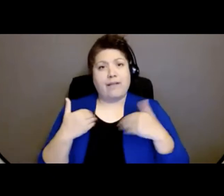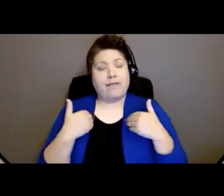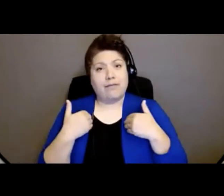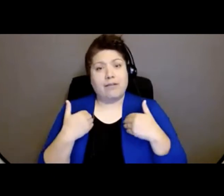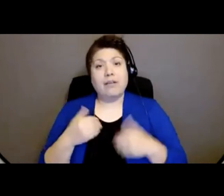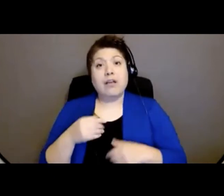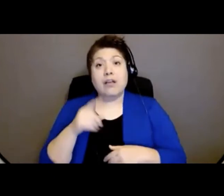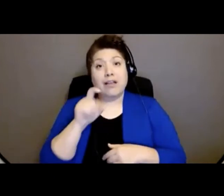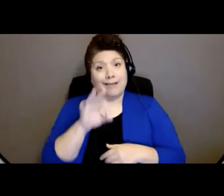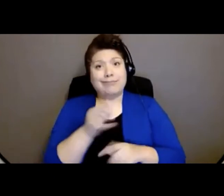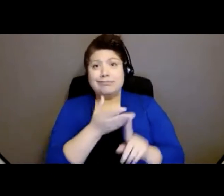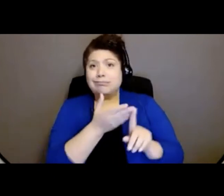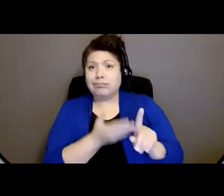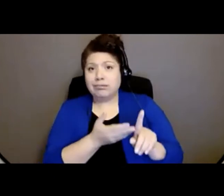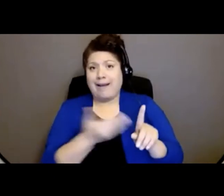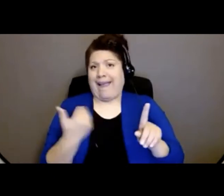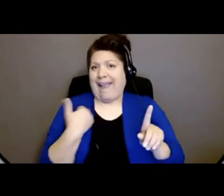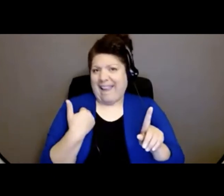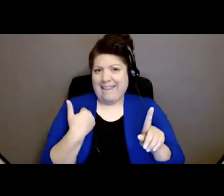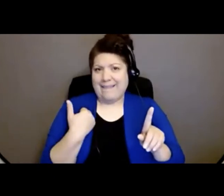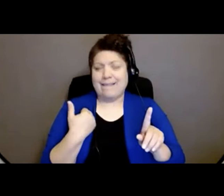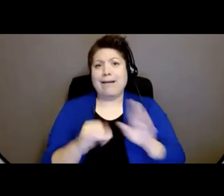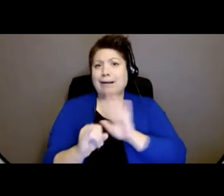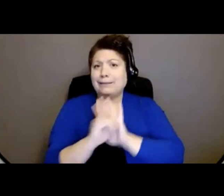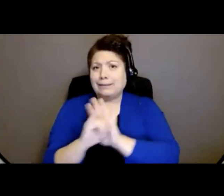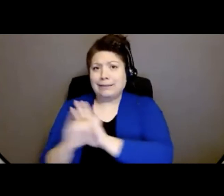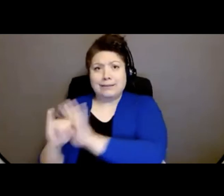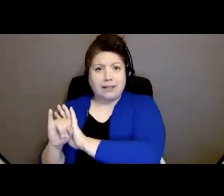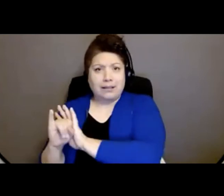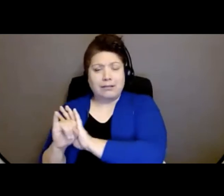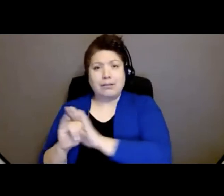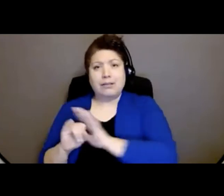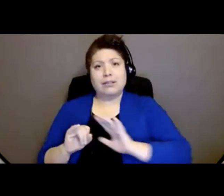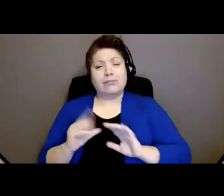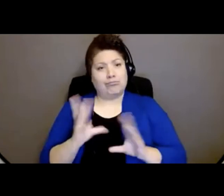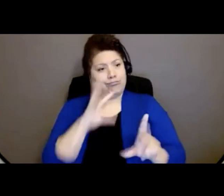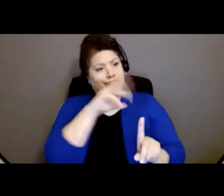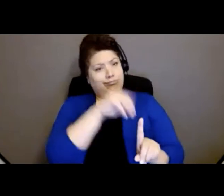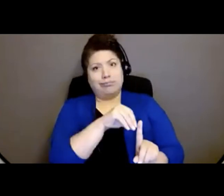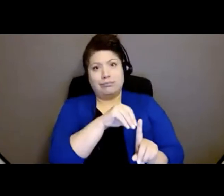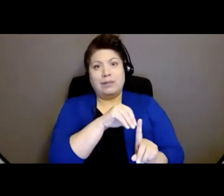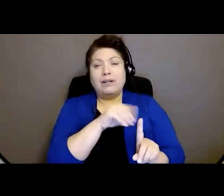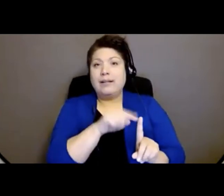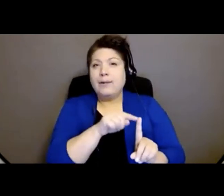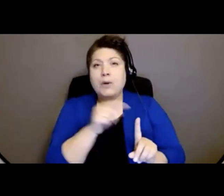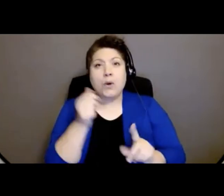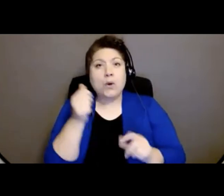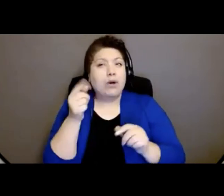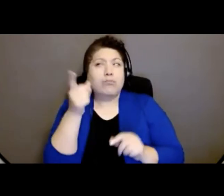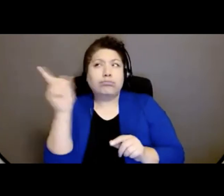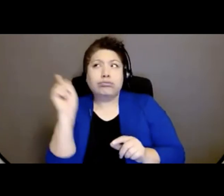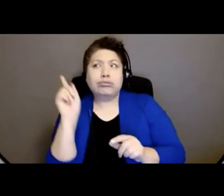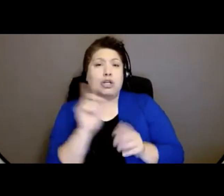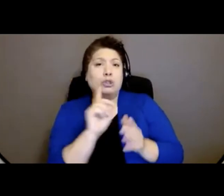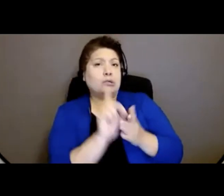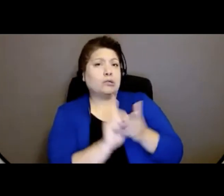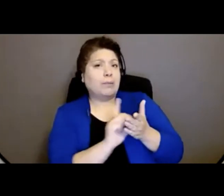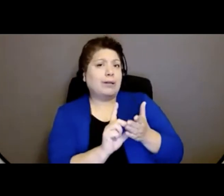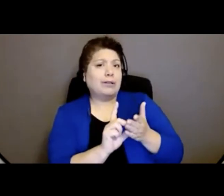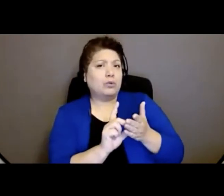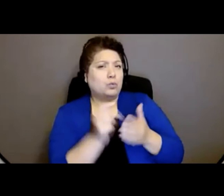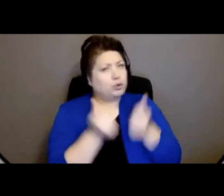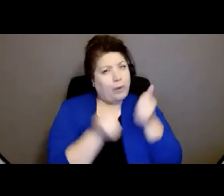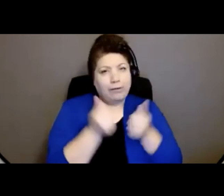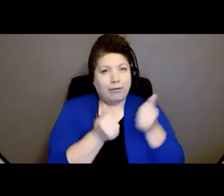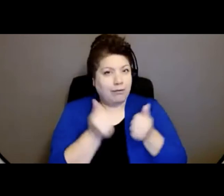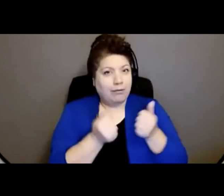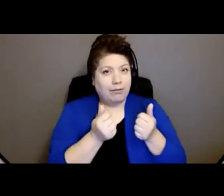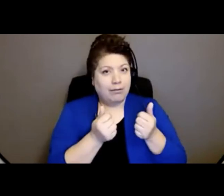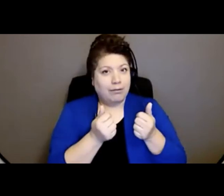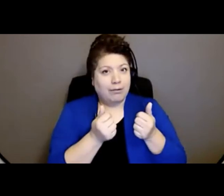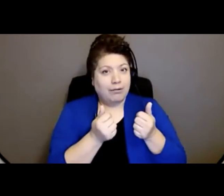IDENTITIES IT'S HARD TO UNDERSTAND WHICH ARM OF DISCRIMINATION IT IS. HOWEVER, DISCRIMINATION